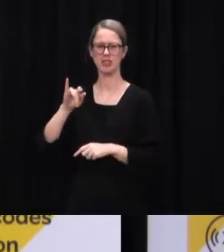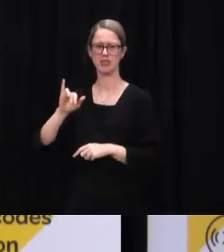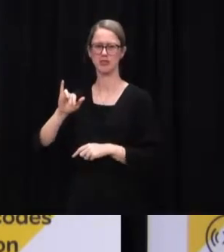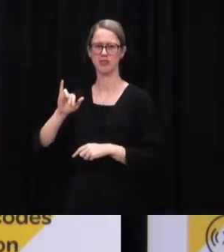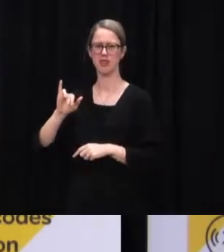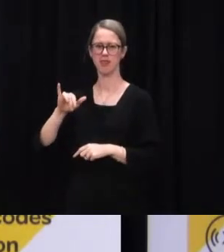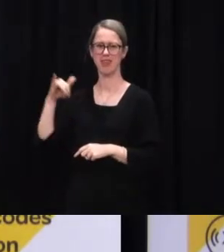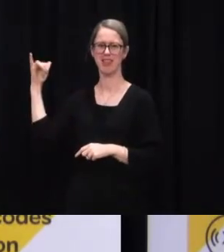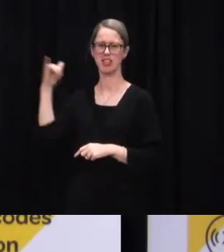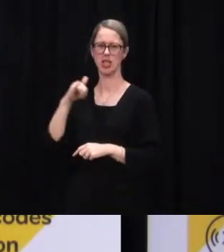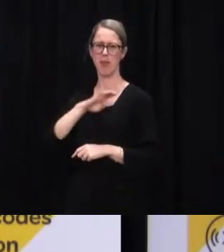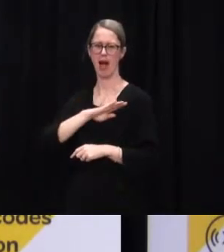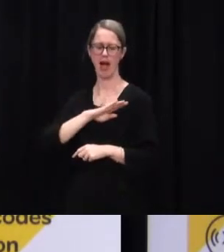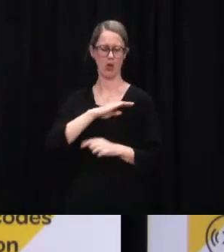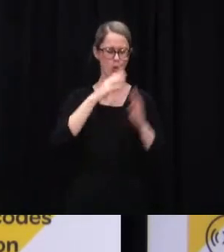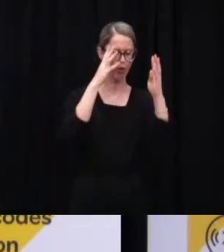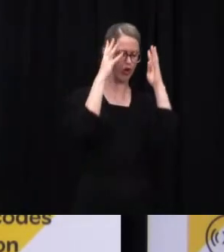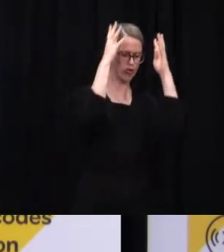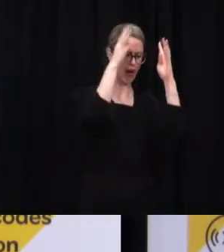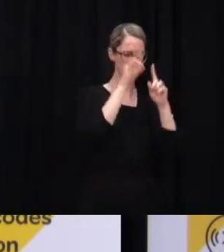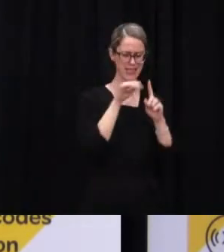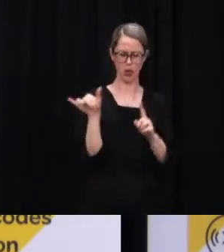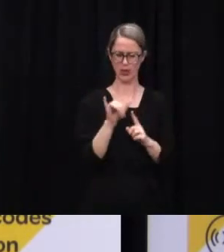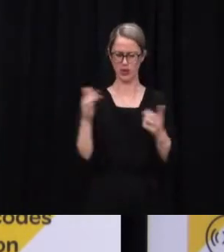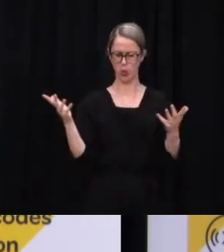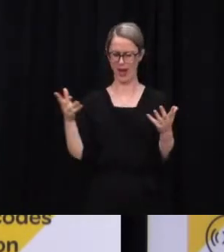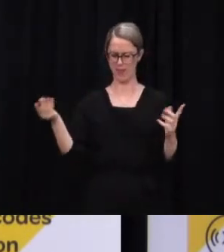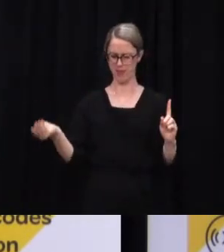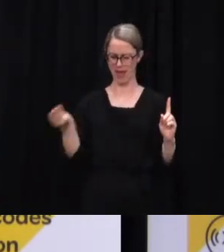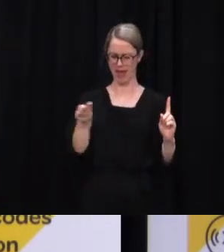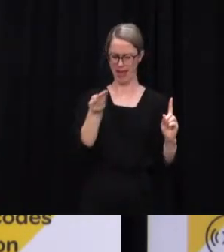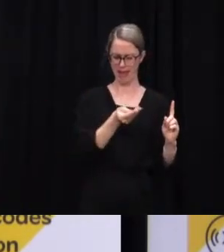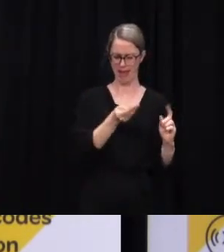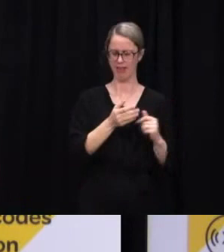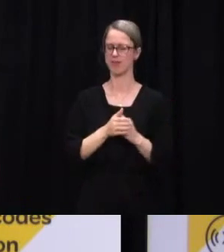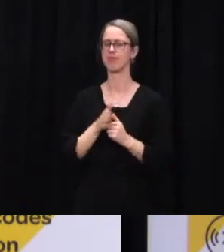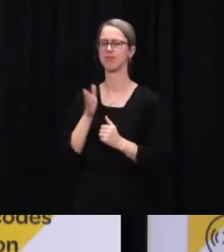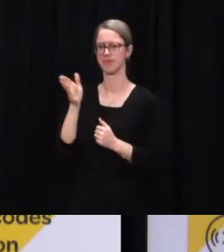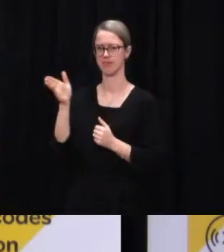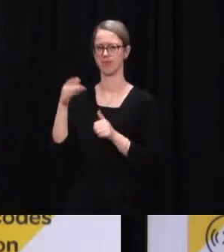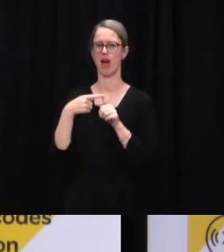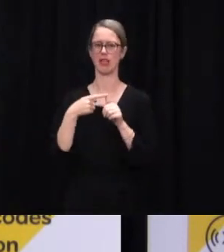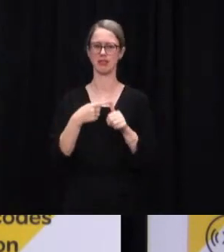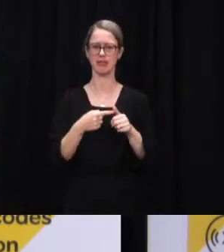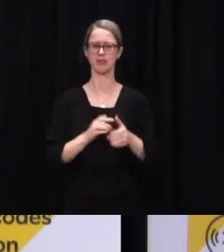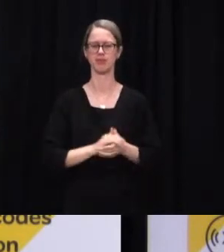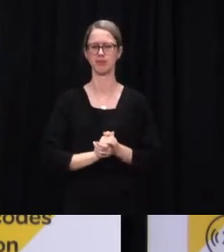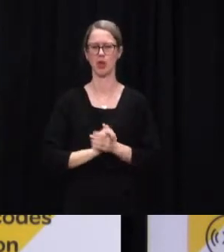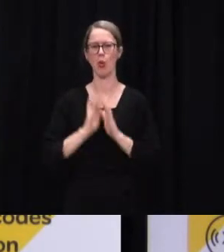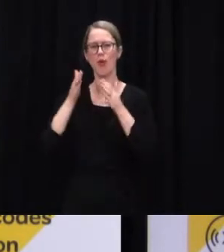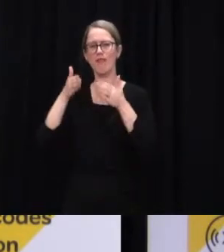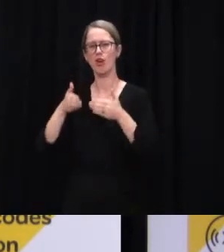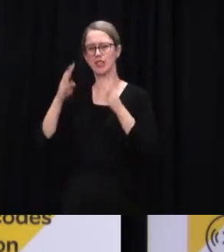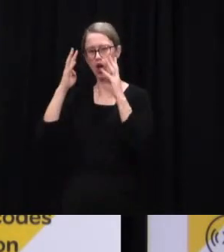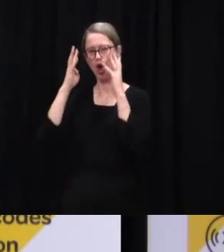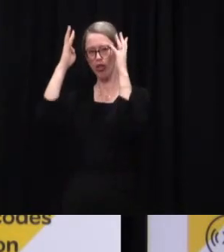close are we to determine those one or two missing links and do you have a theory as to whether